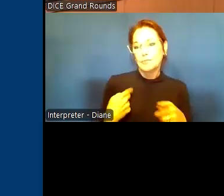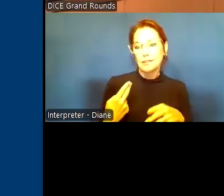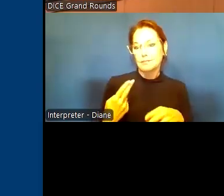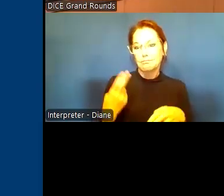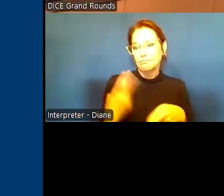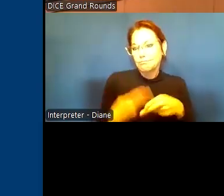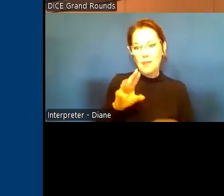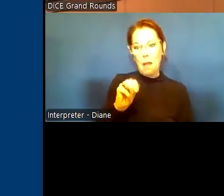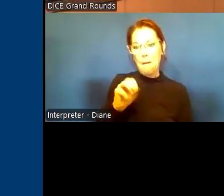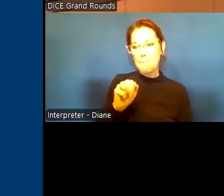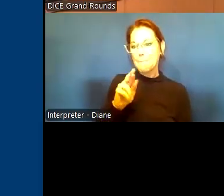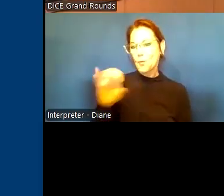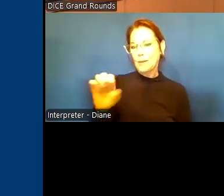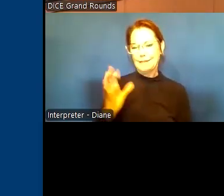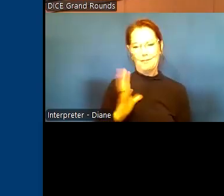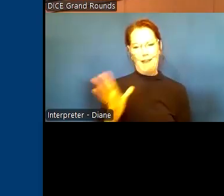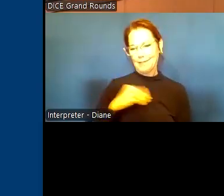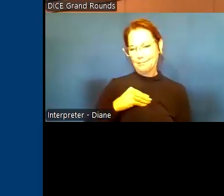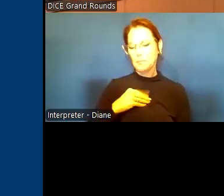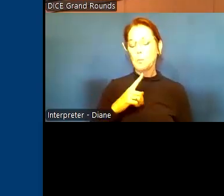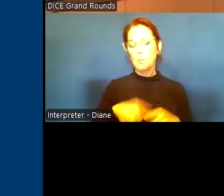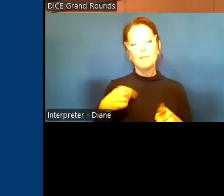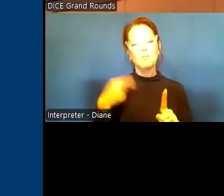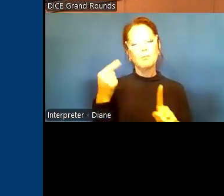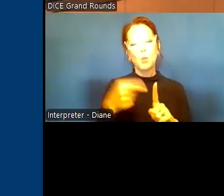that's one of the things that had happened as a resolved was I wasn't going to hide my name